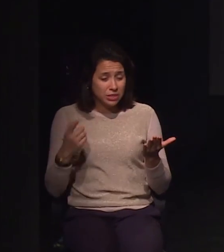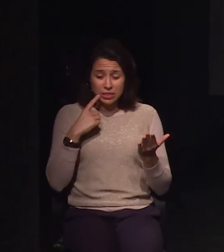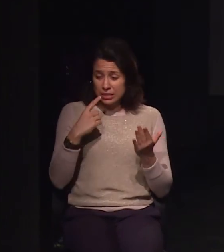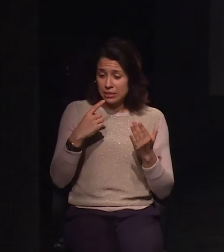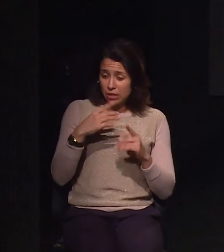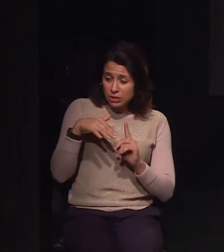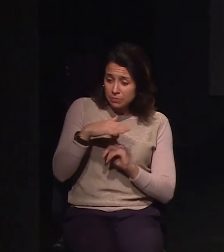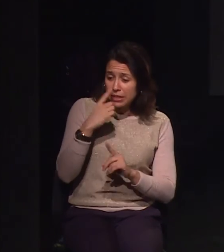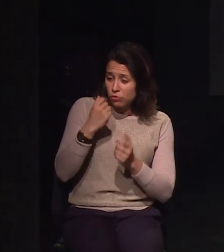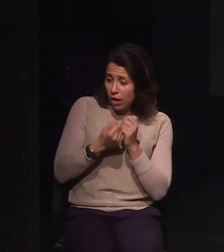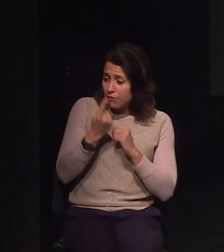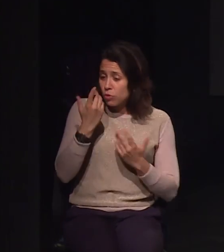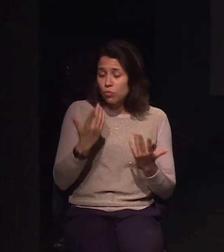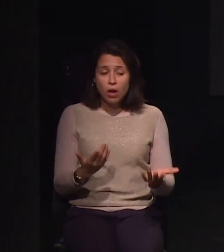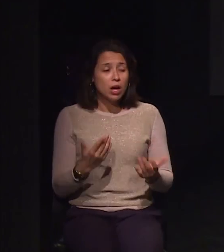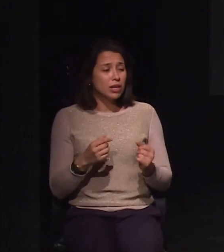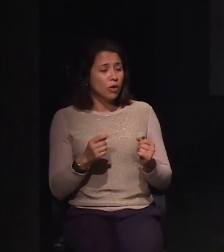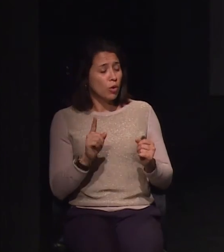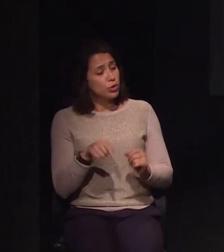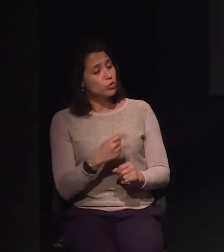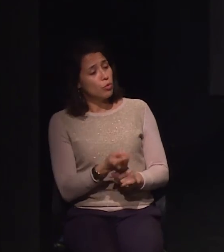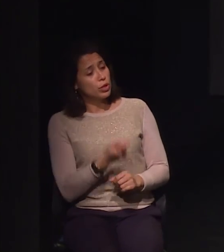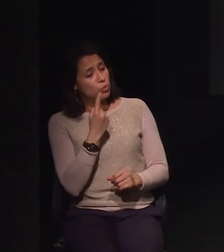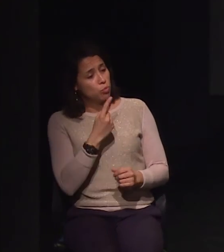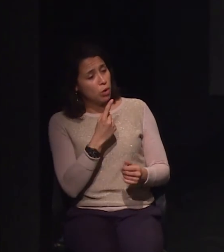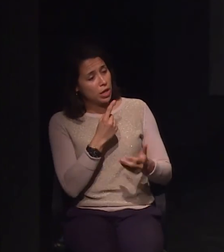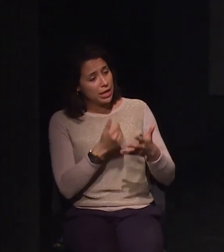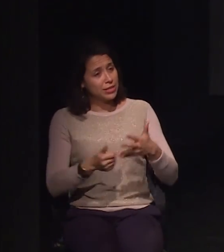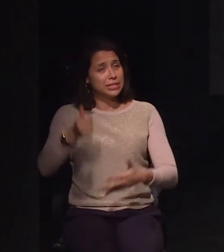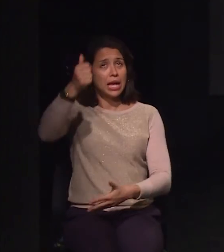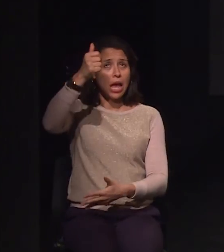still this notion of there’s only one at the top, there’s only few at the top?